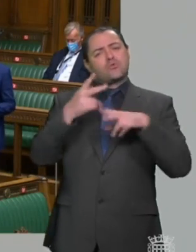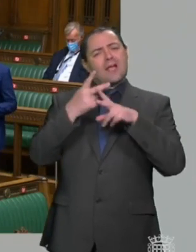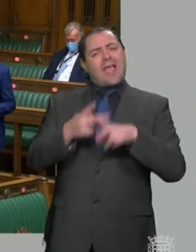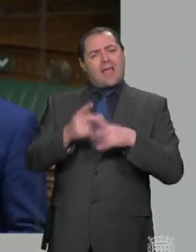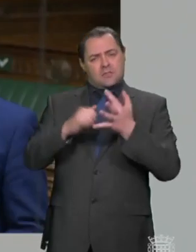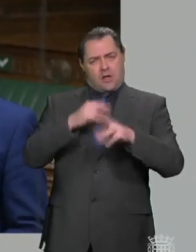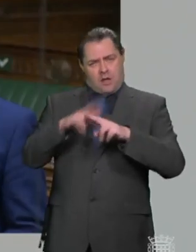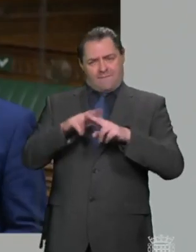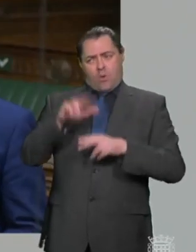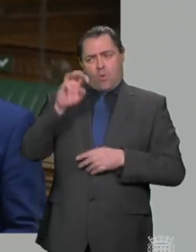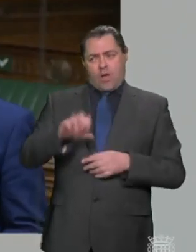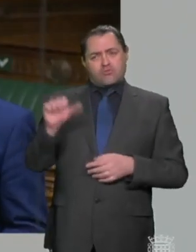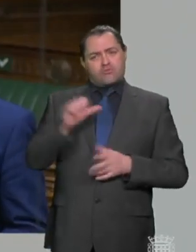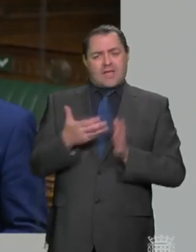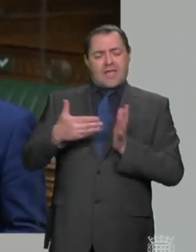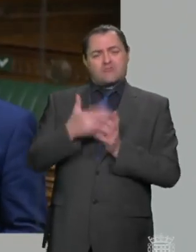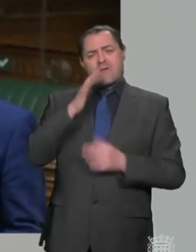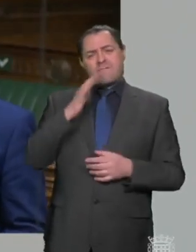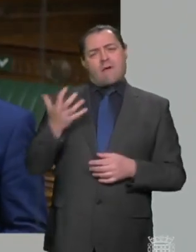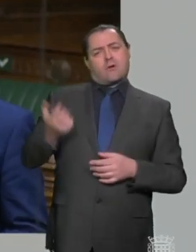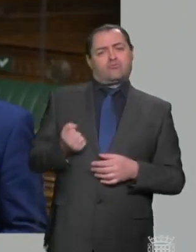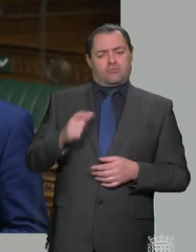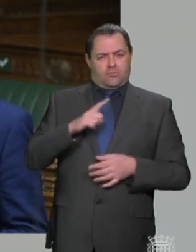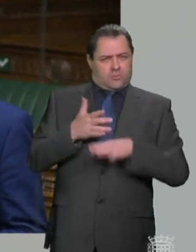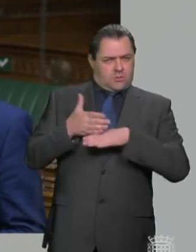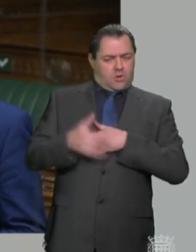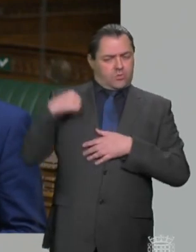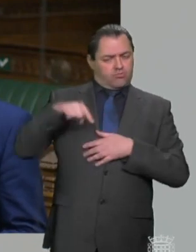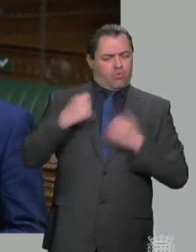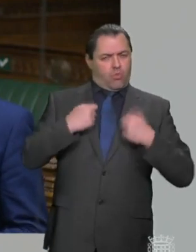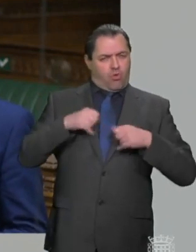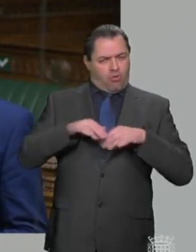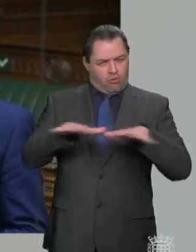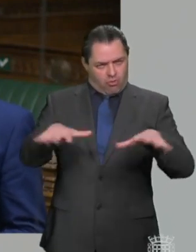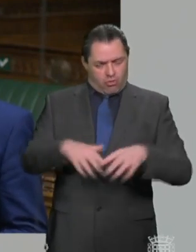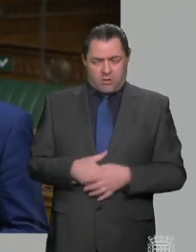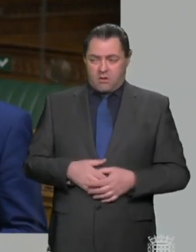receive a £500 bonus in recognition of their hard work during the pandemic, but staff on universal